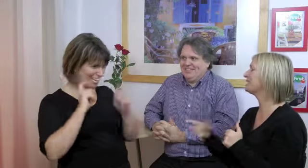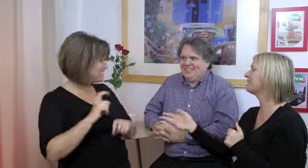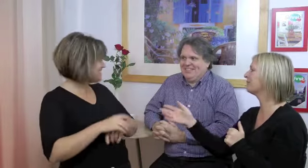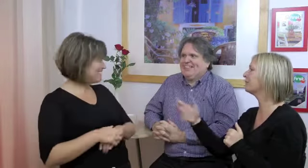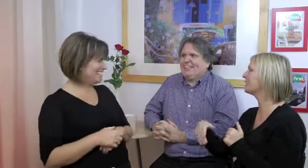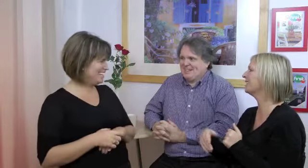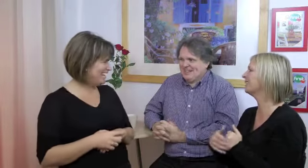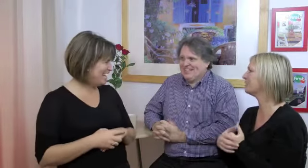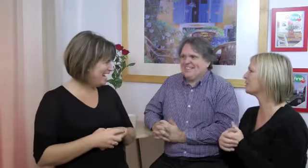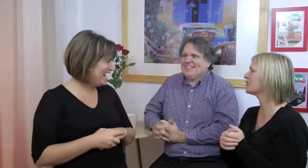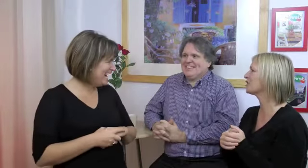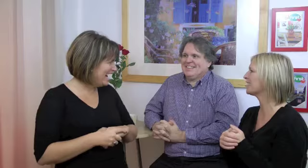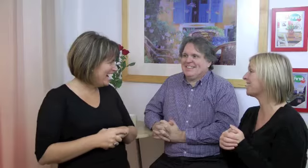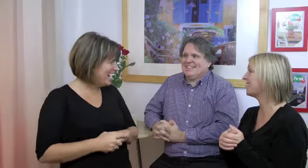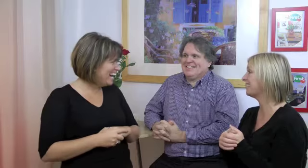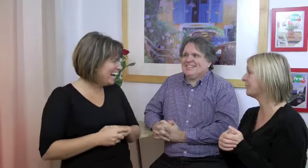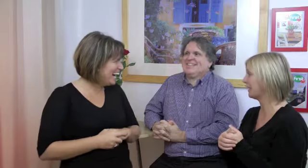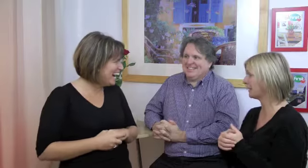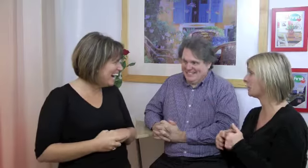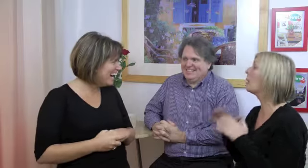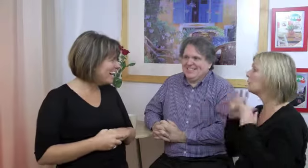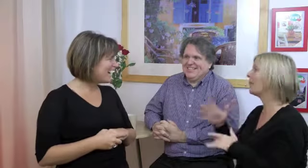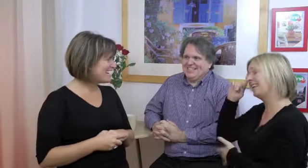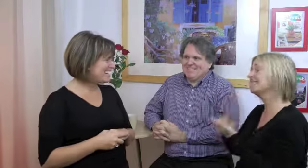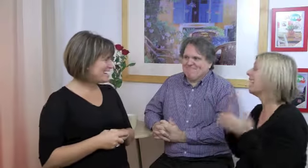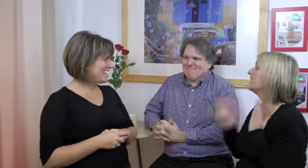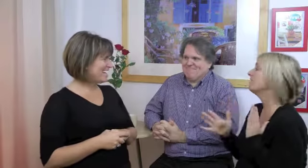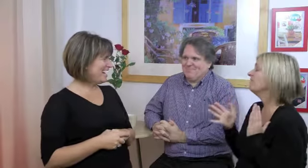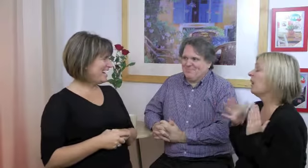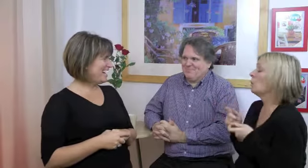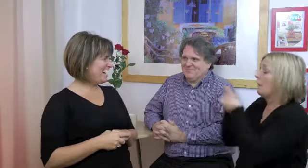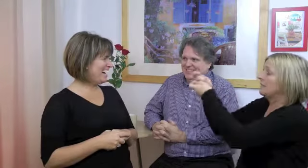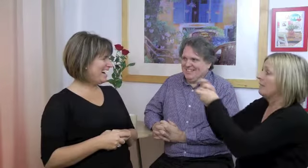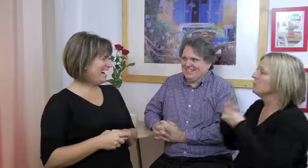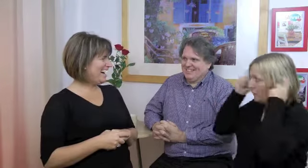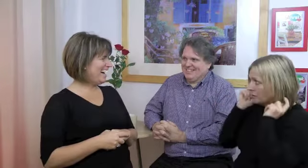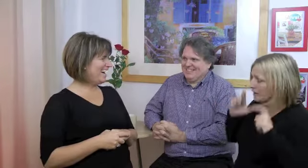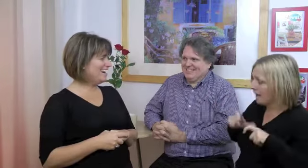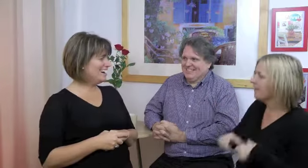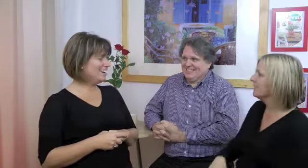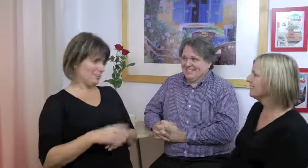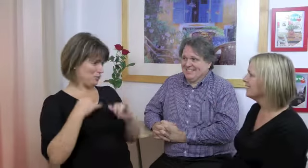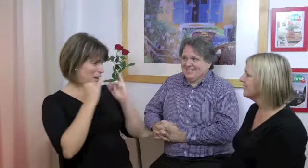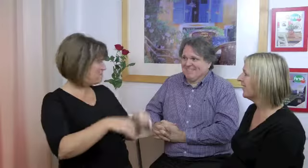Most teachers force the children to take them out, I don't blame him for wanting to keep